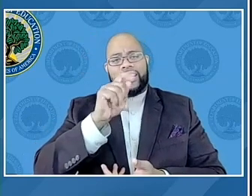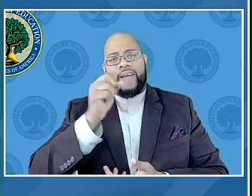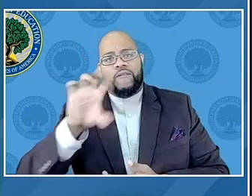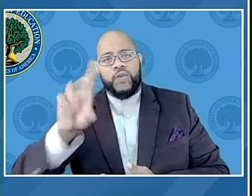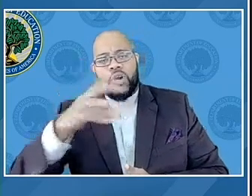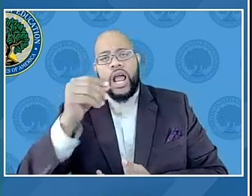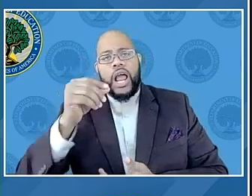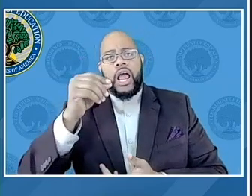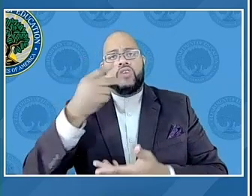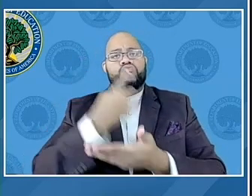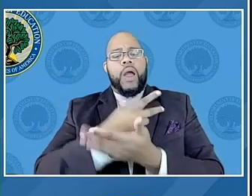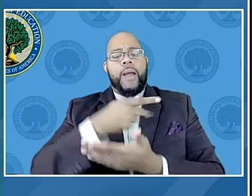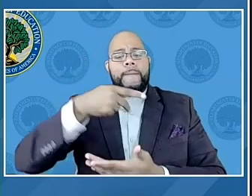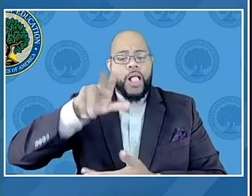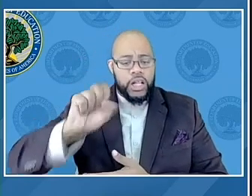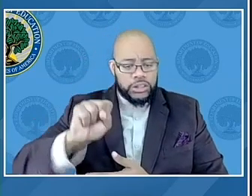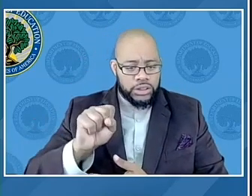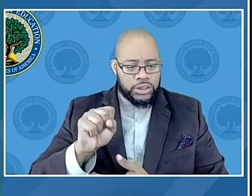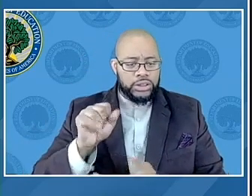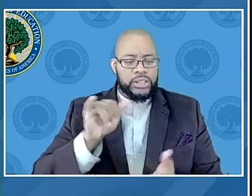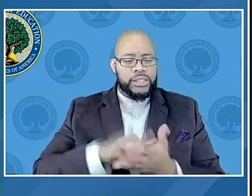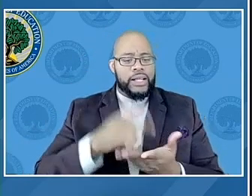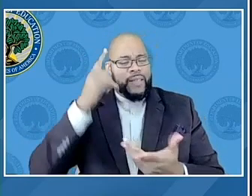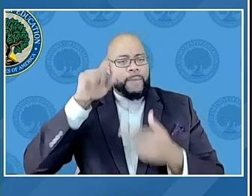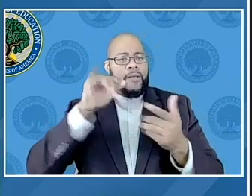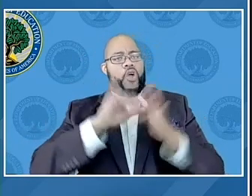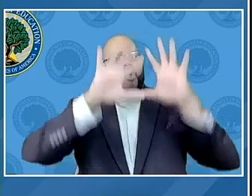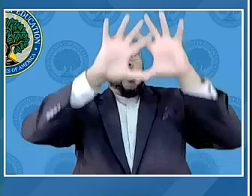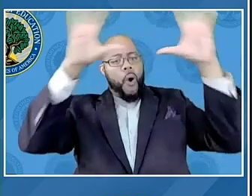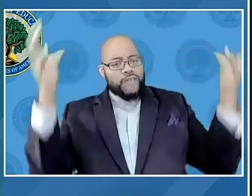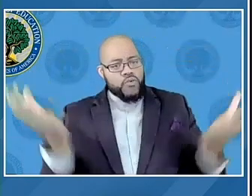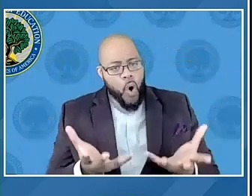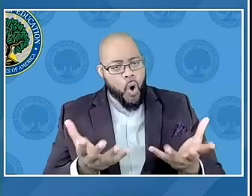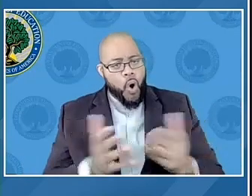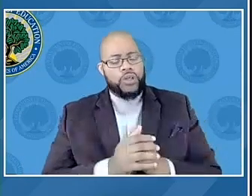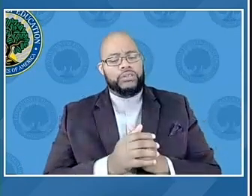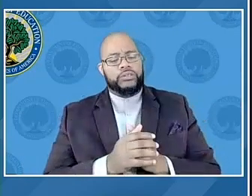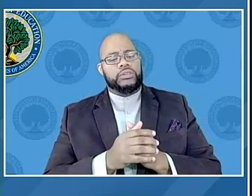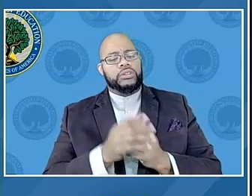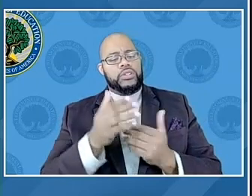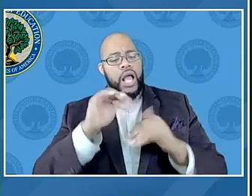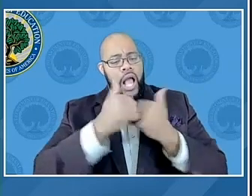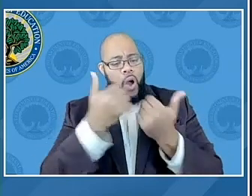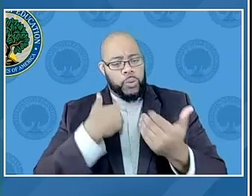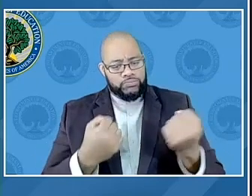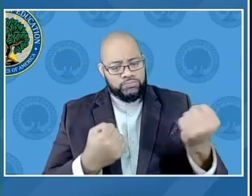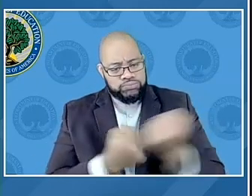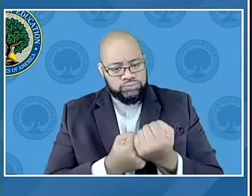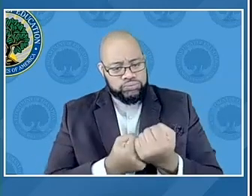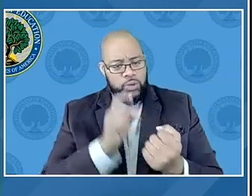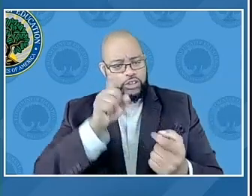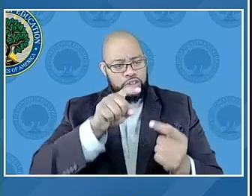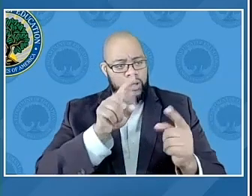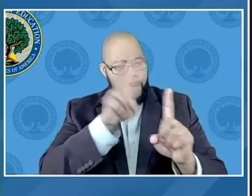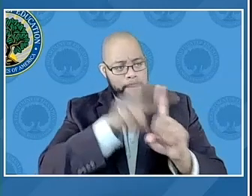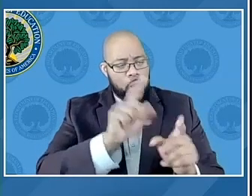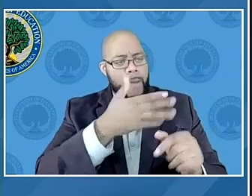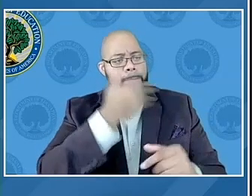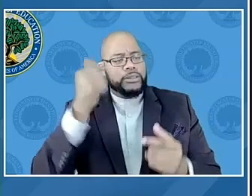that might be helpful as we're thinking about the overall direction of where subsidy needs to be applied and where it can be best and most effective in helping